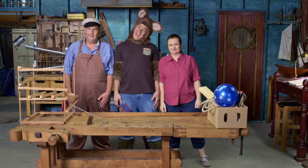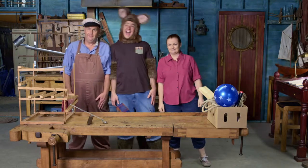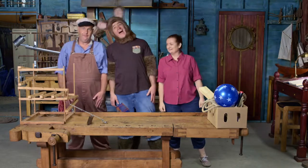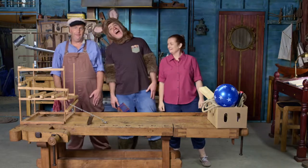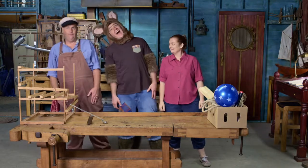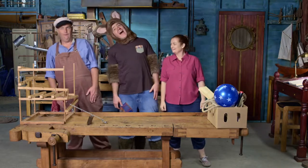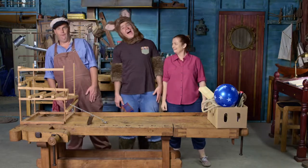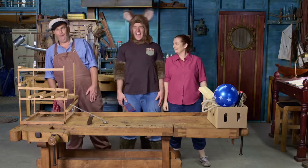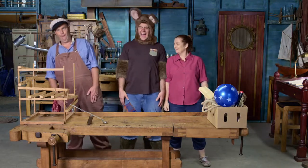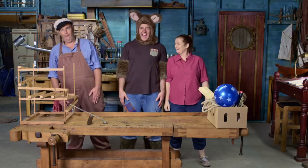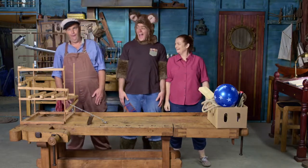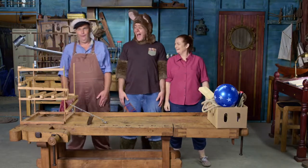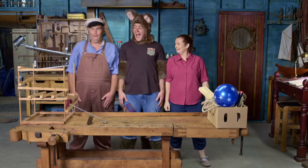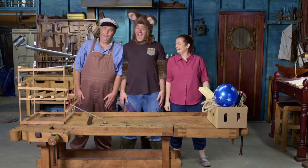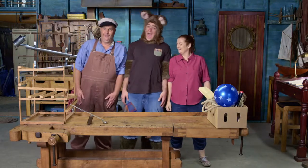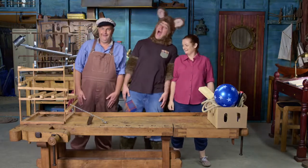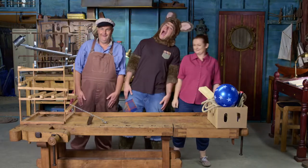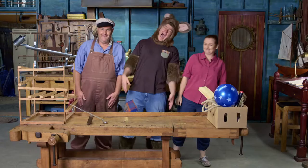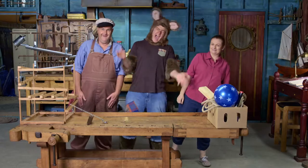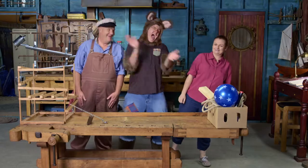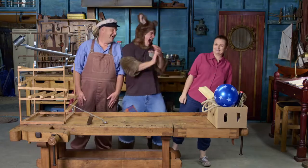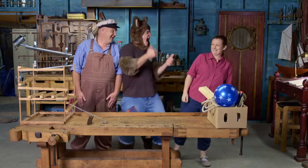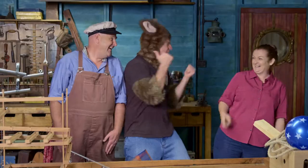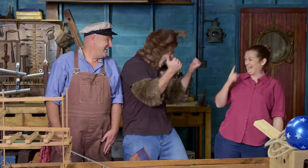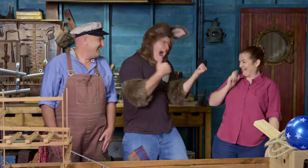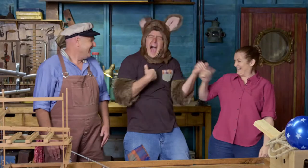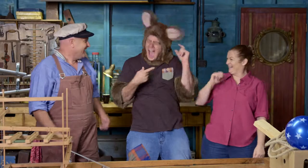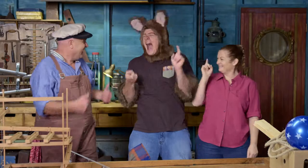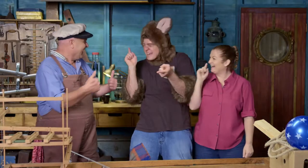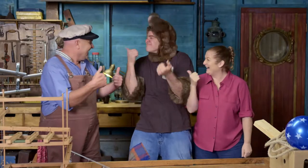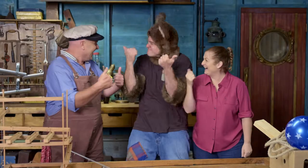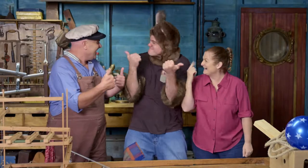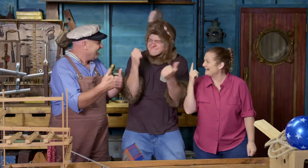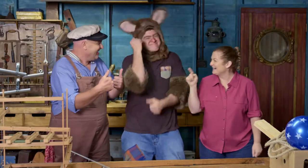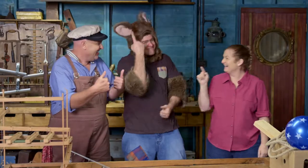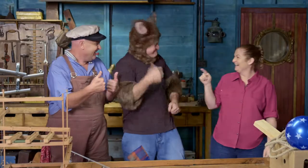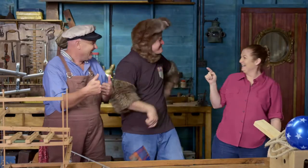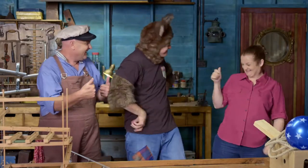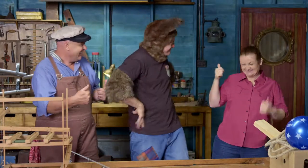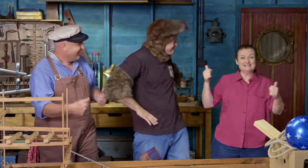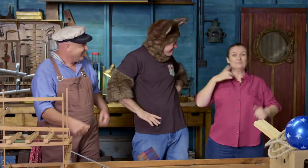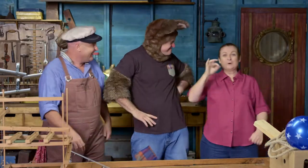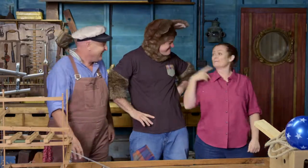Oh! Whoa! Oh, I get it now. Great.